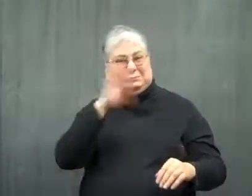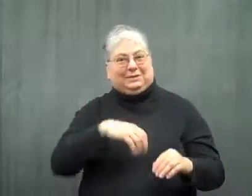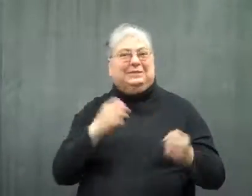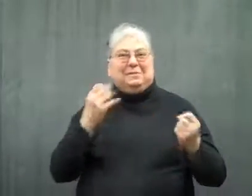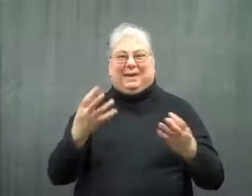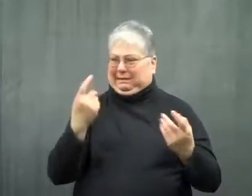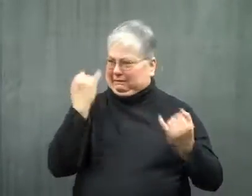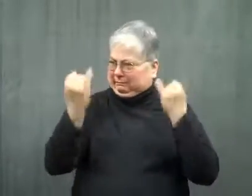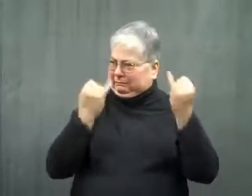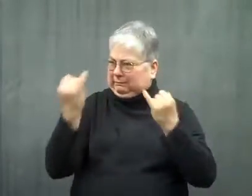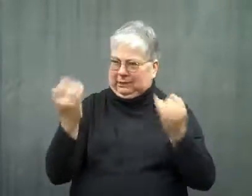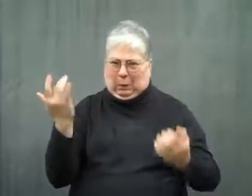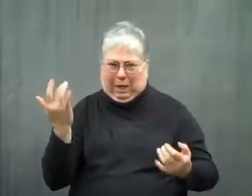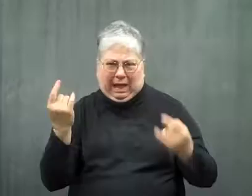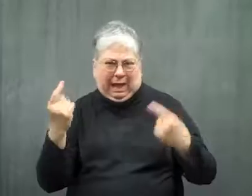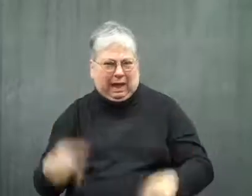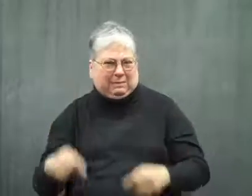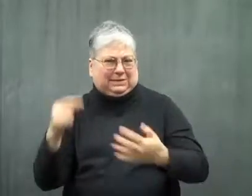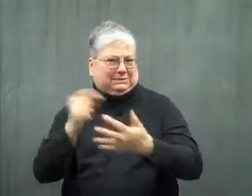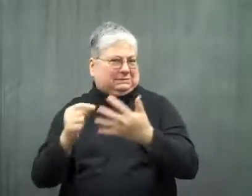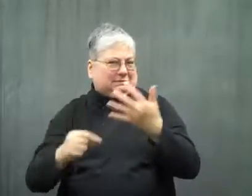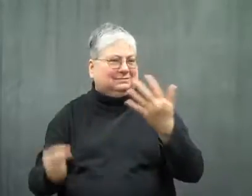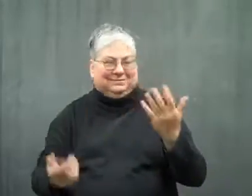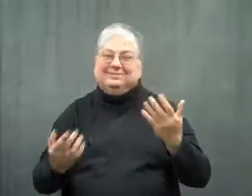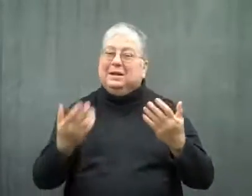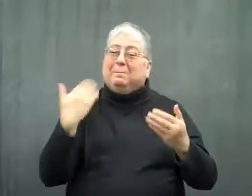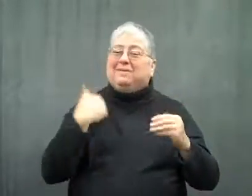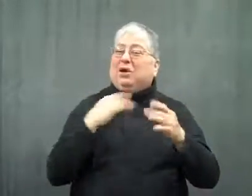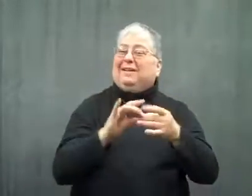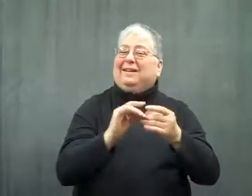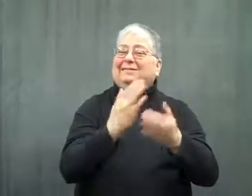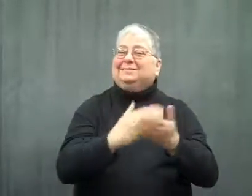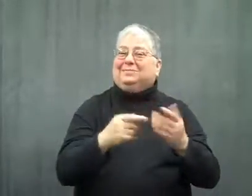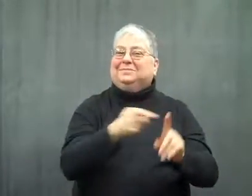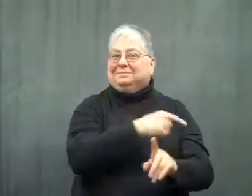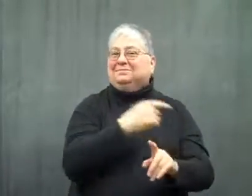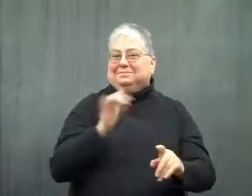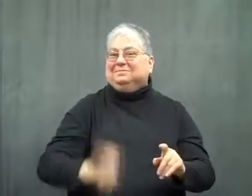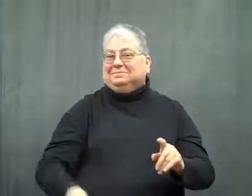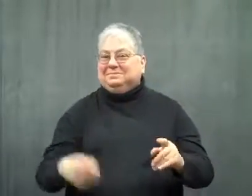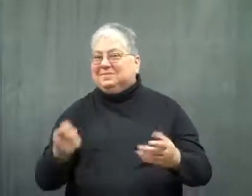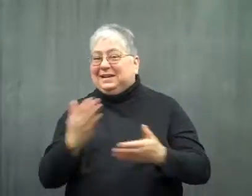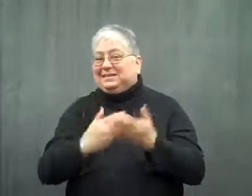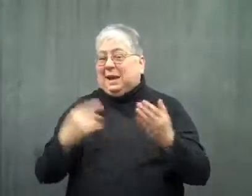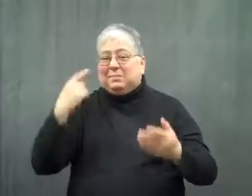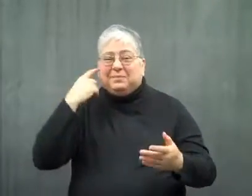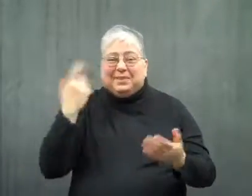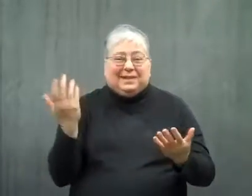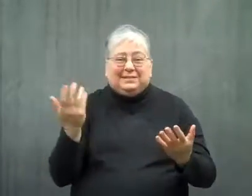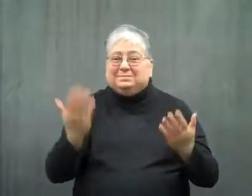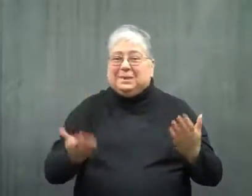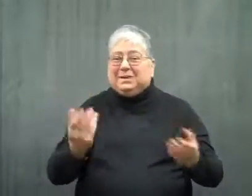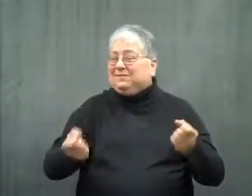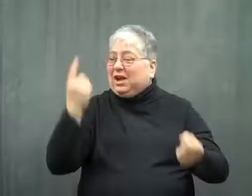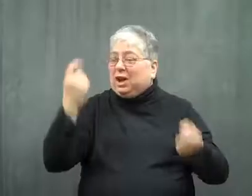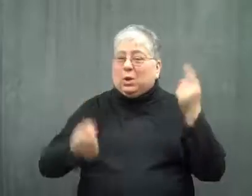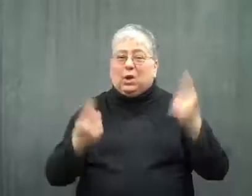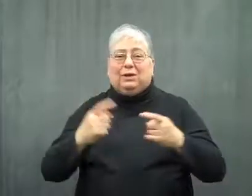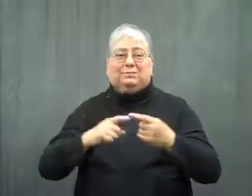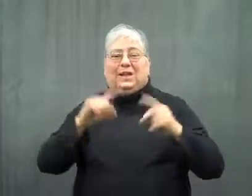It's all very strange and a lot of people have theories as to why it's happening. I've covered some, some think maybe fireworks caused it,